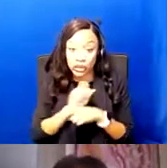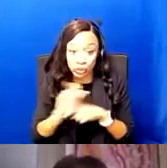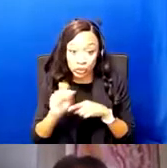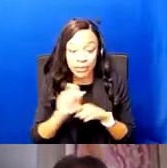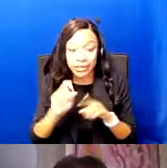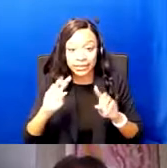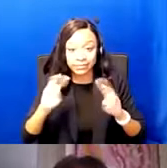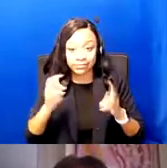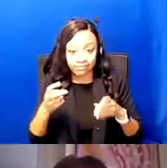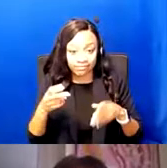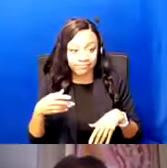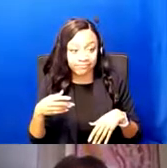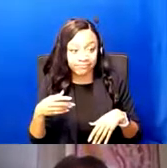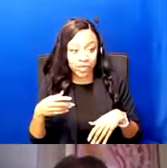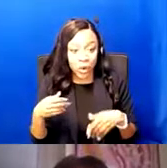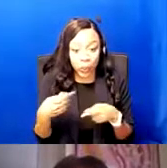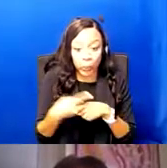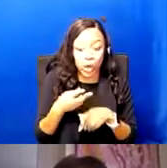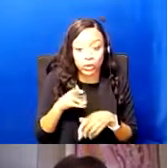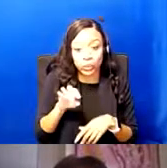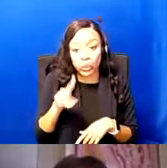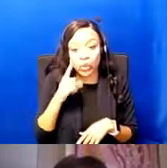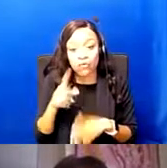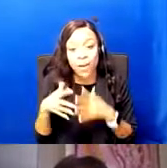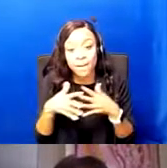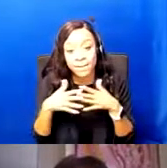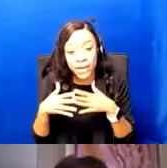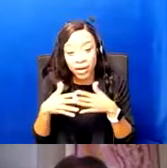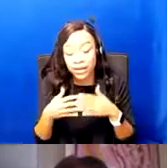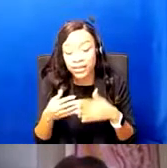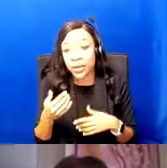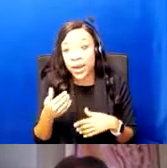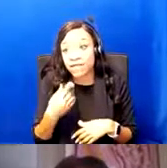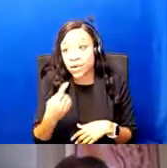And take an idea of bioregional